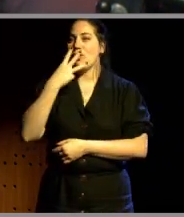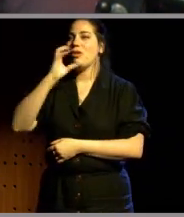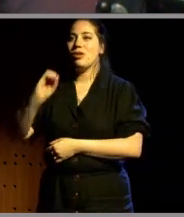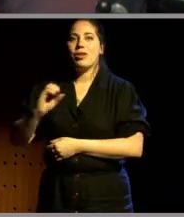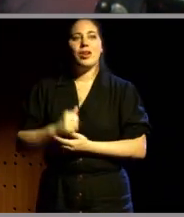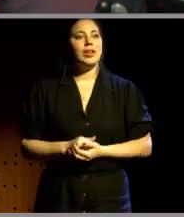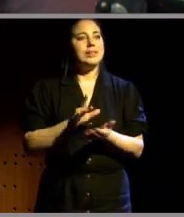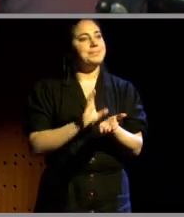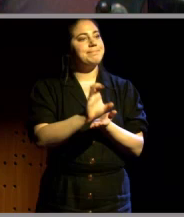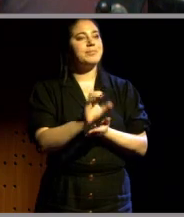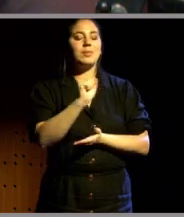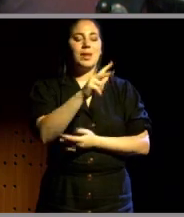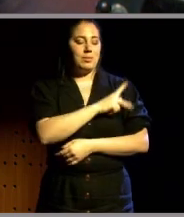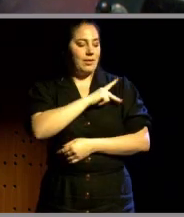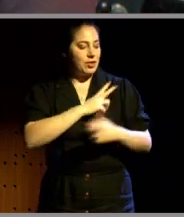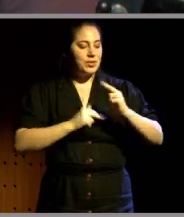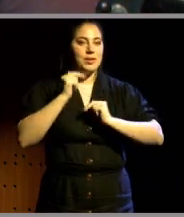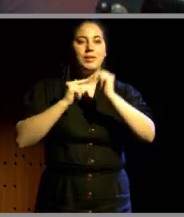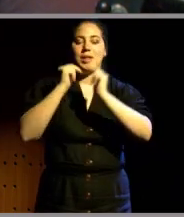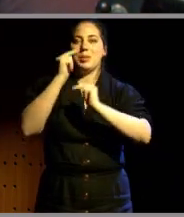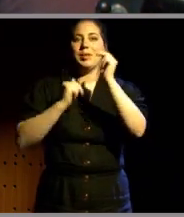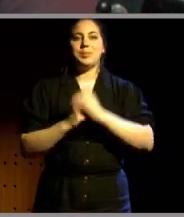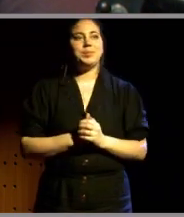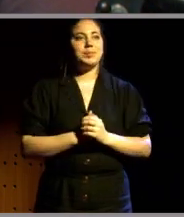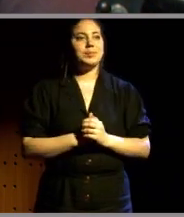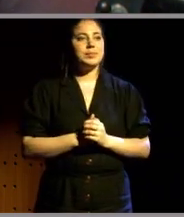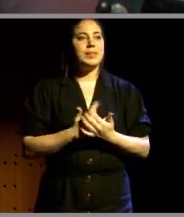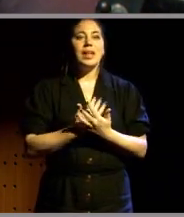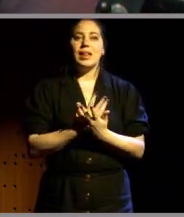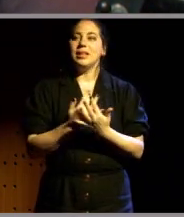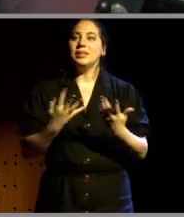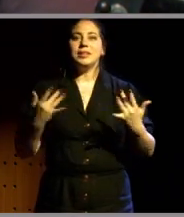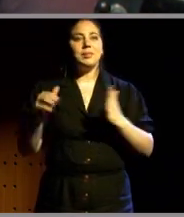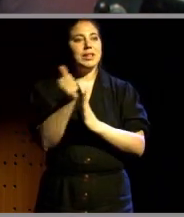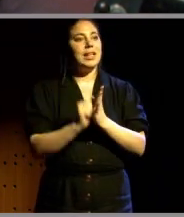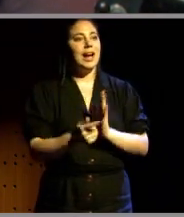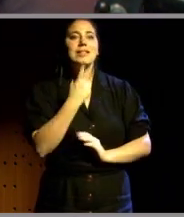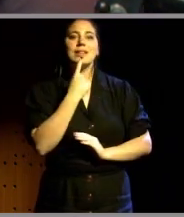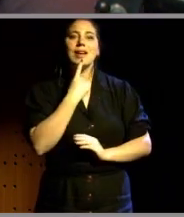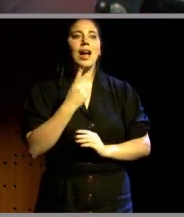their professional development. This multi-art form opportunity is available to artists